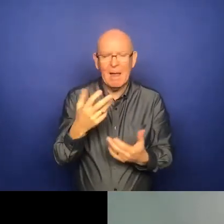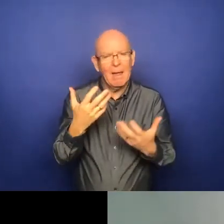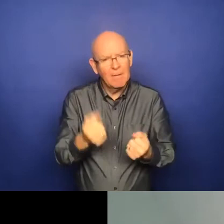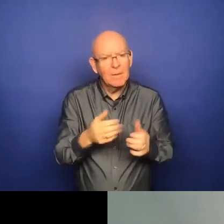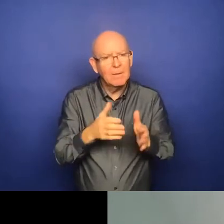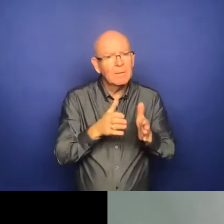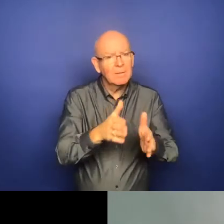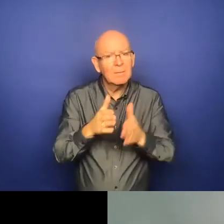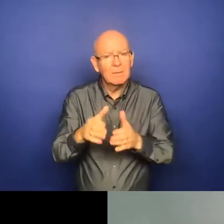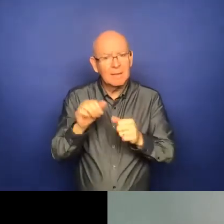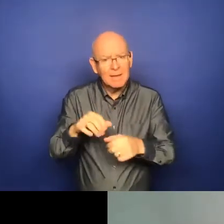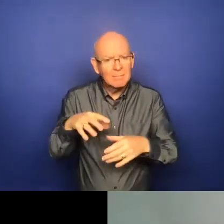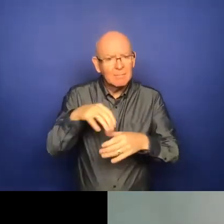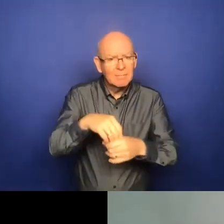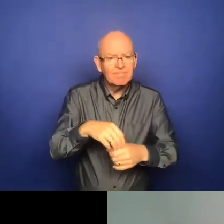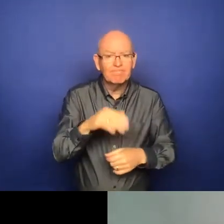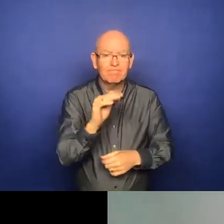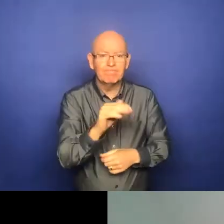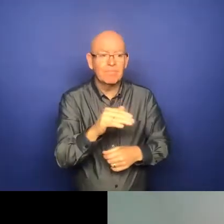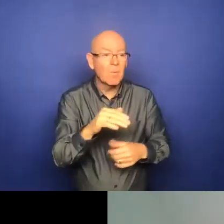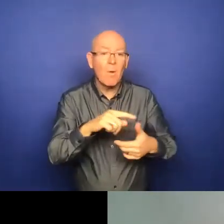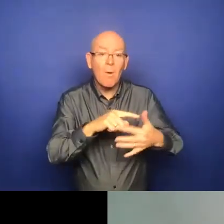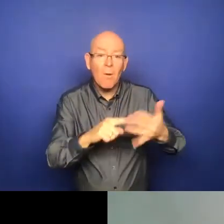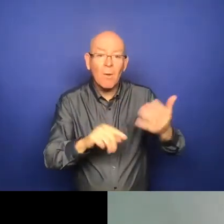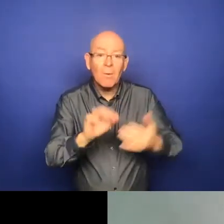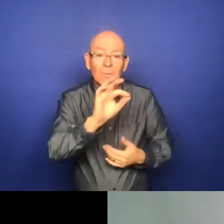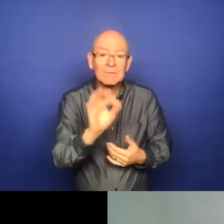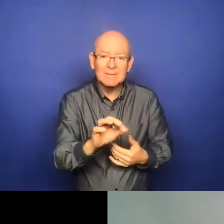cognitive or intellectual disabilities, and, again, if these